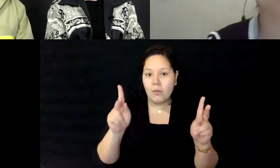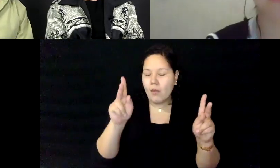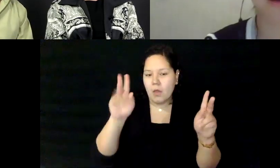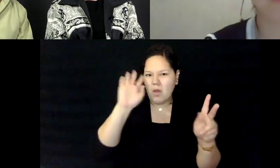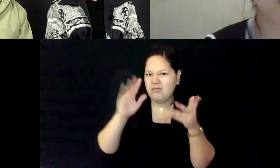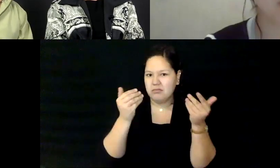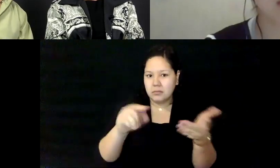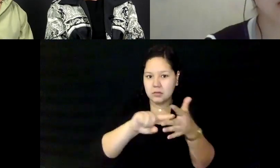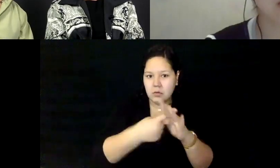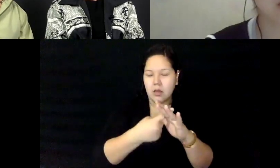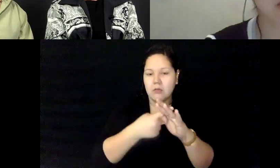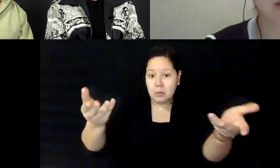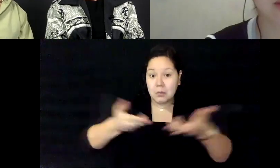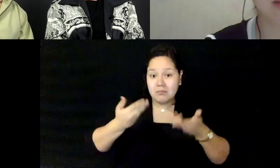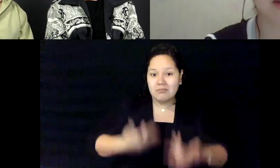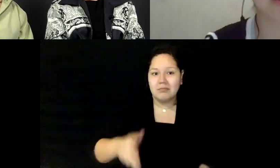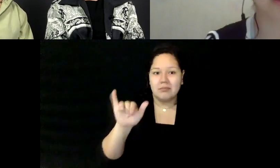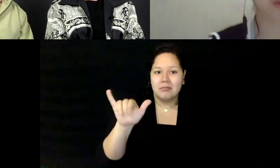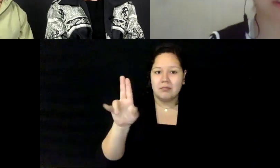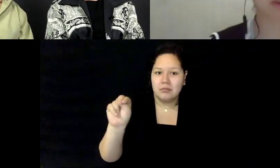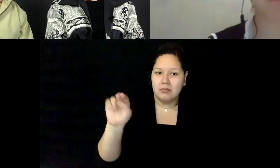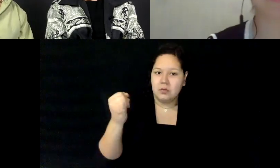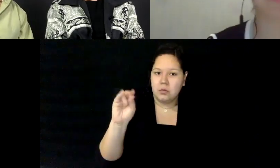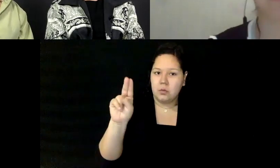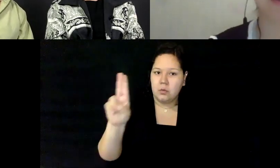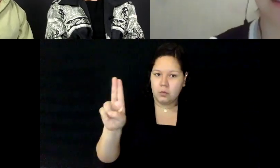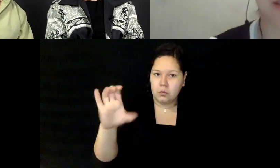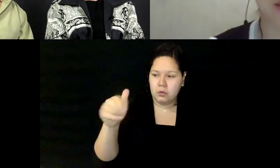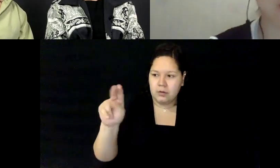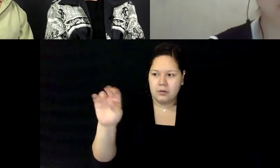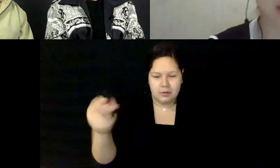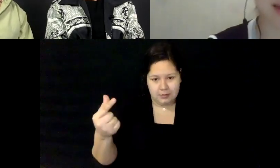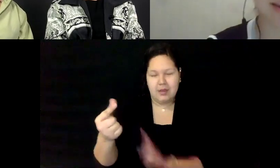So, I'm just going to get started. Welcome everyone. My name is Yun-Jou Chang,